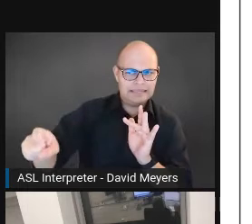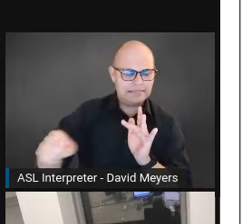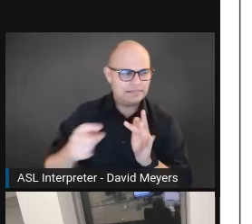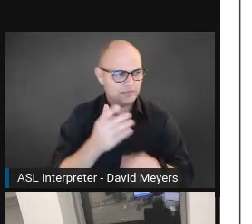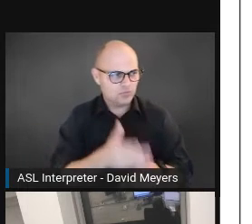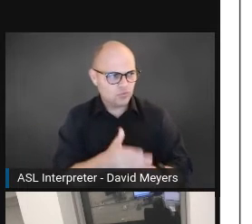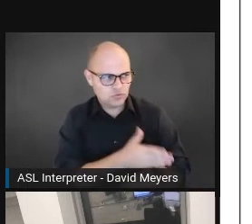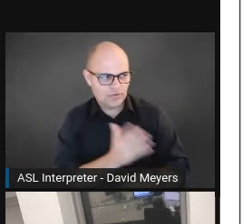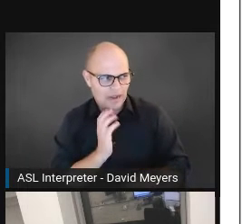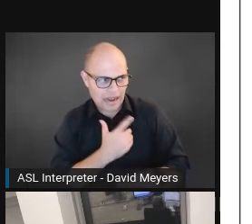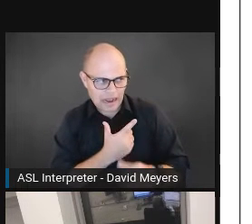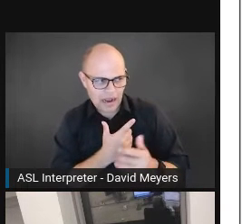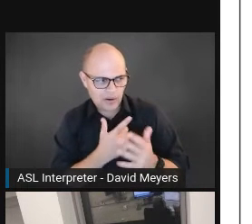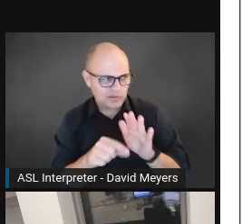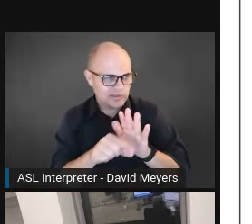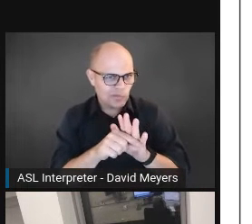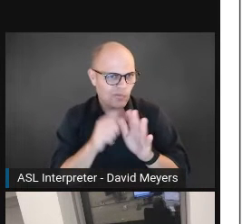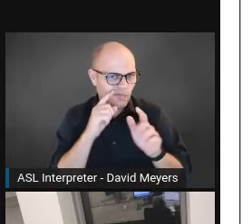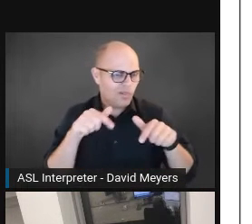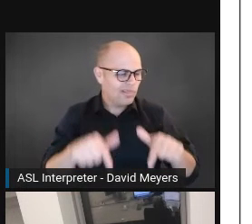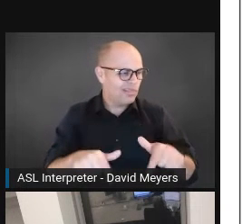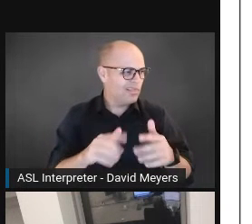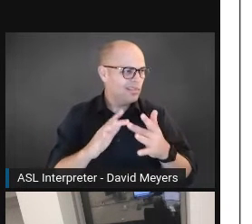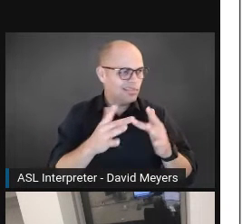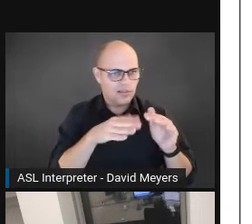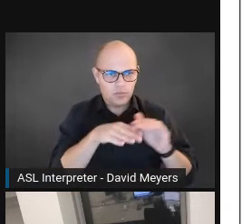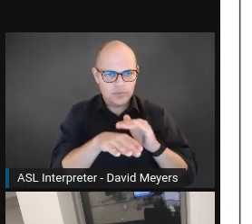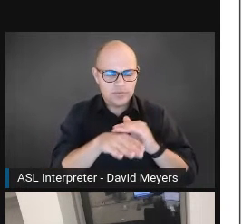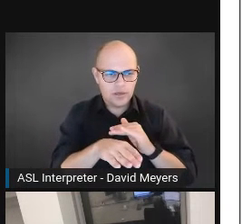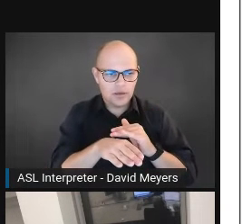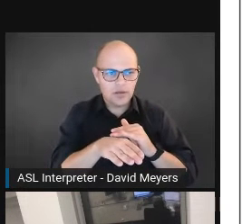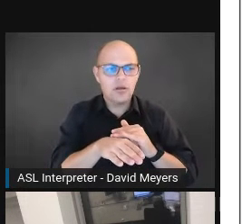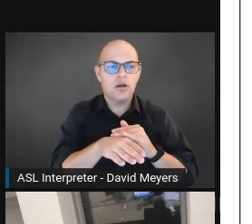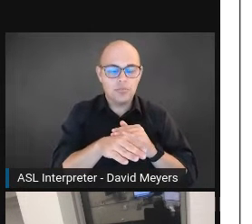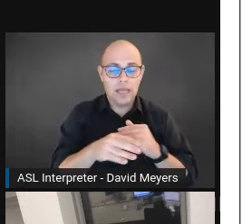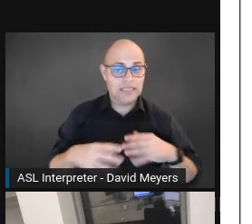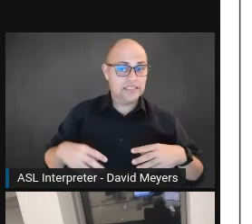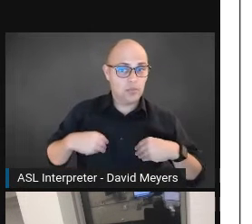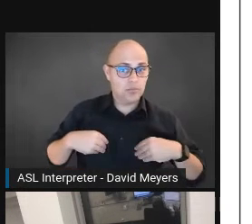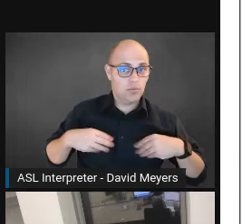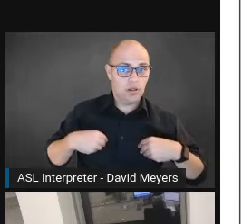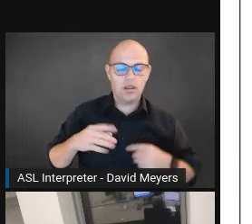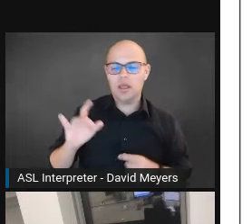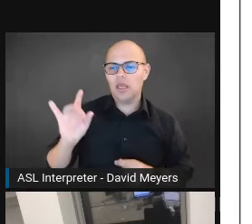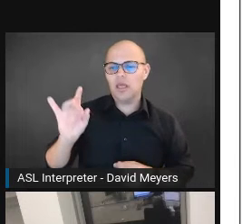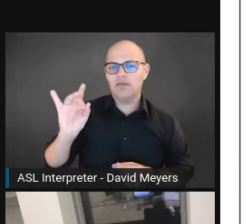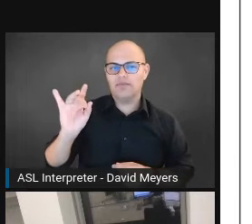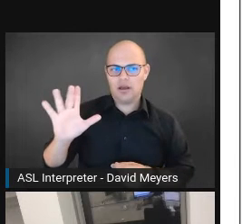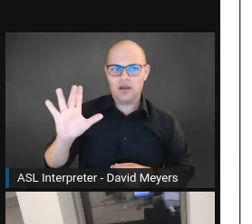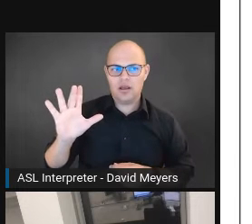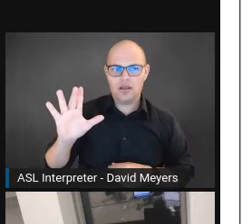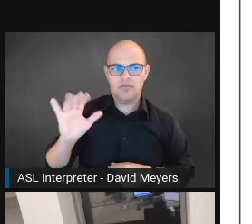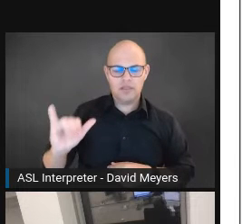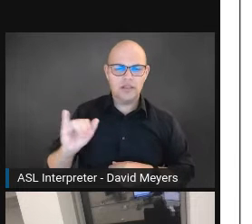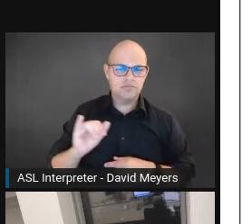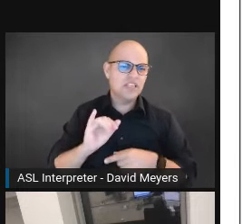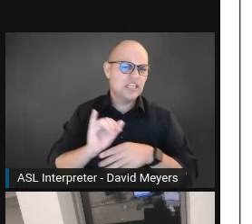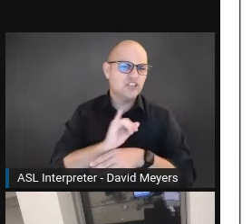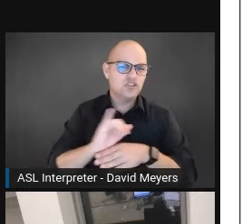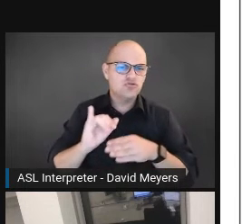by site improve on the client's website. The acceptable threshold was 85, as that is the industry standard for education.